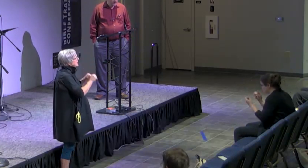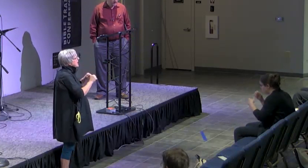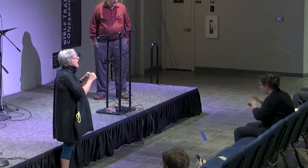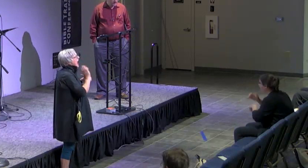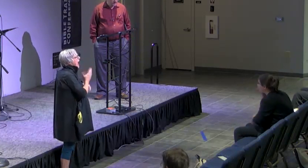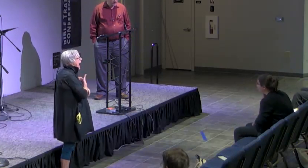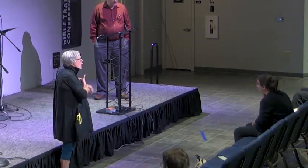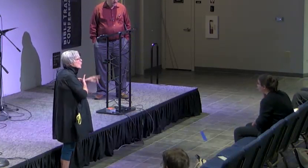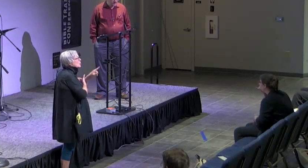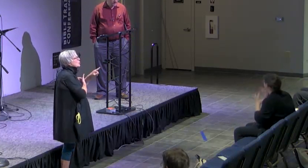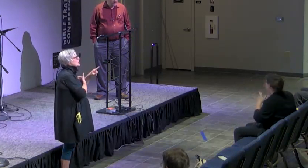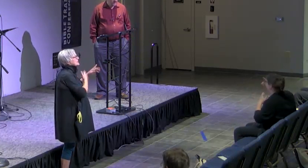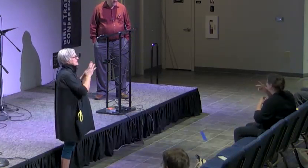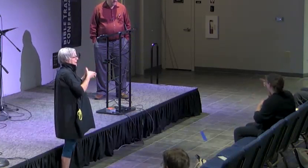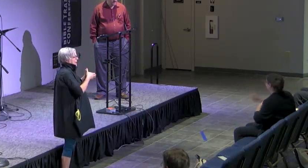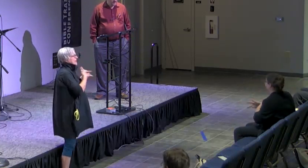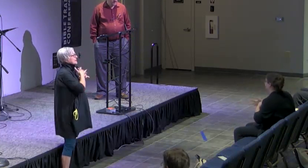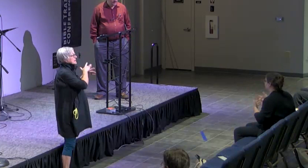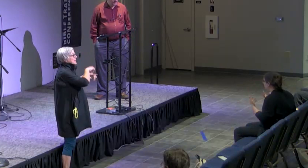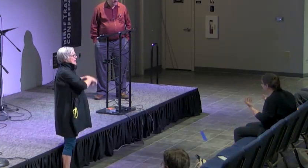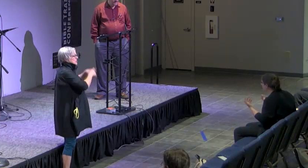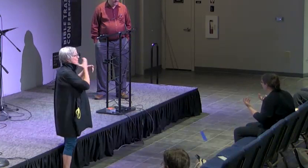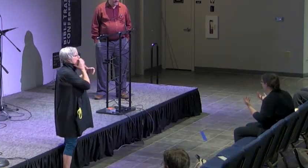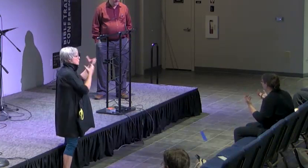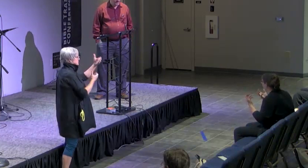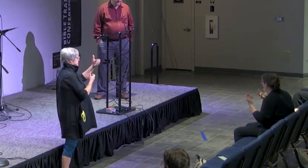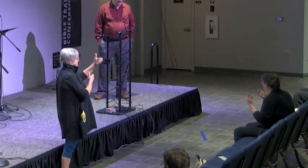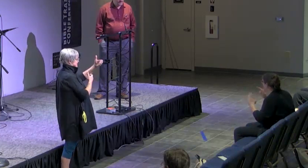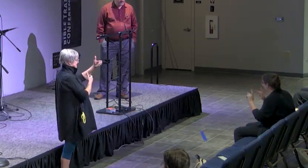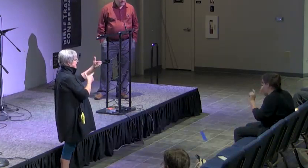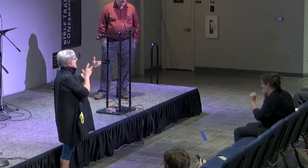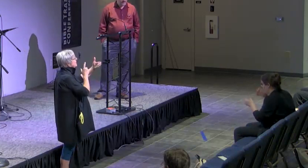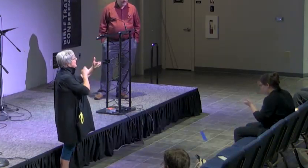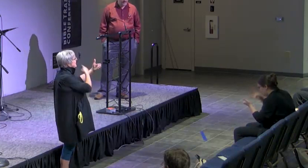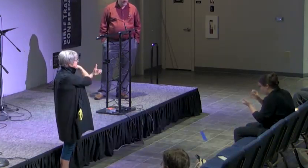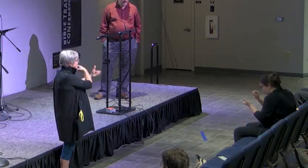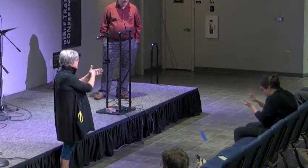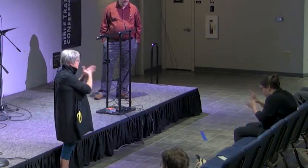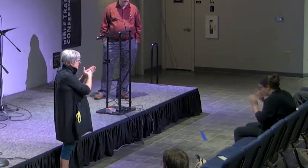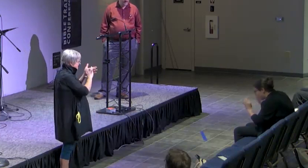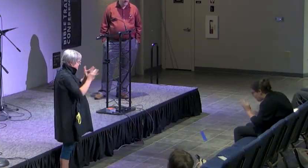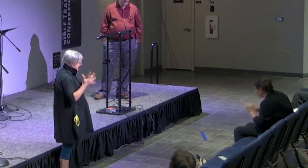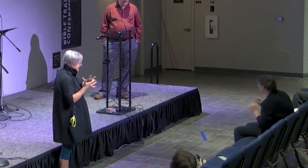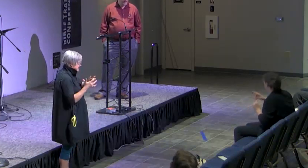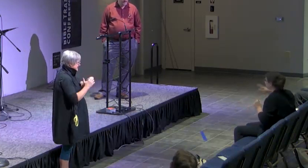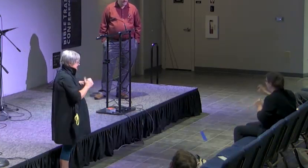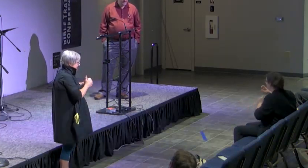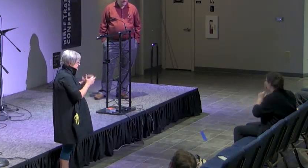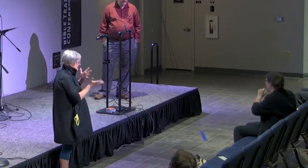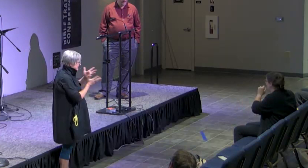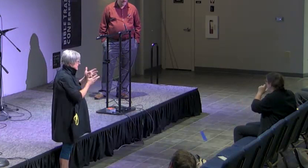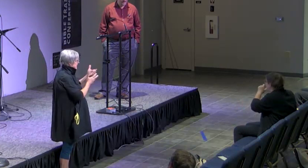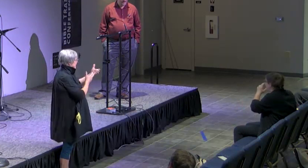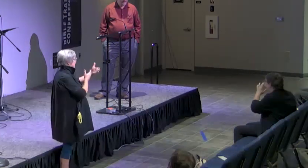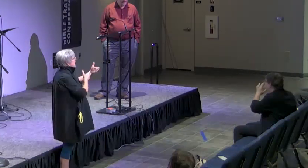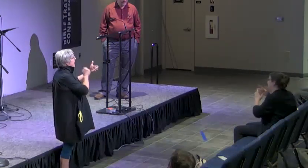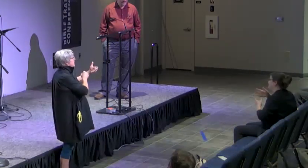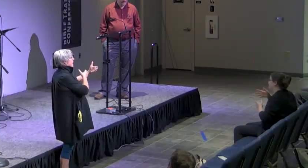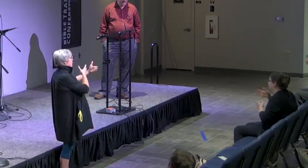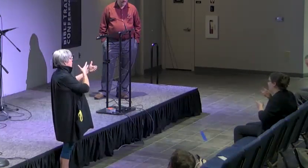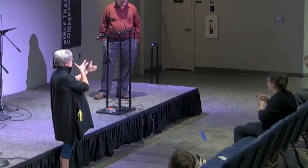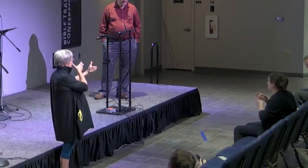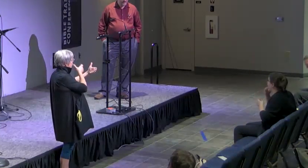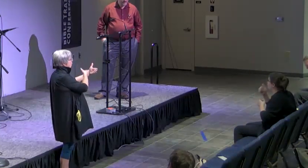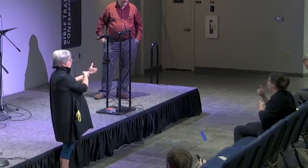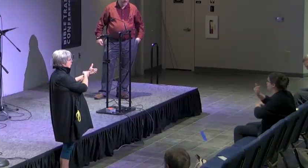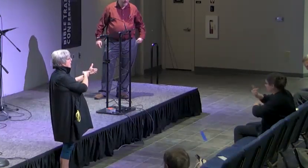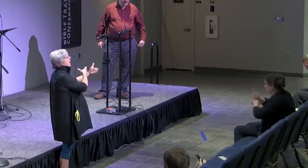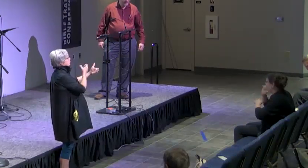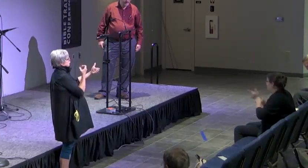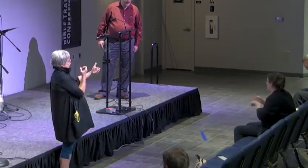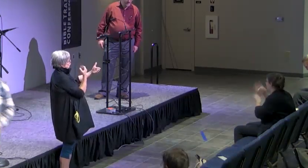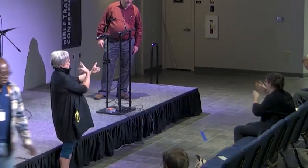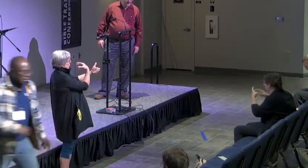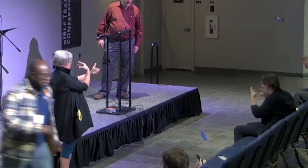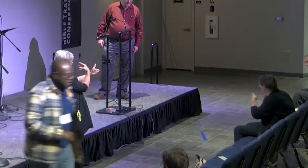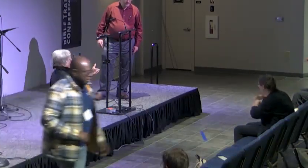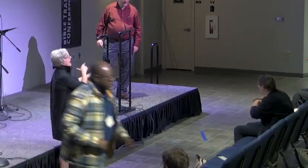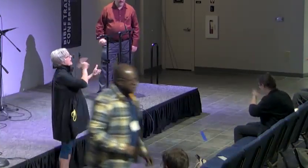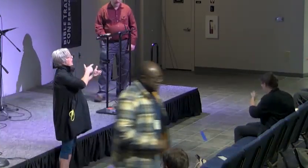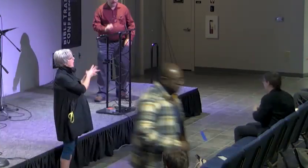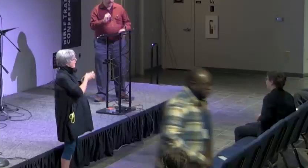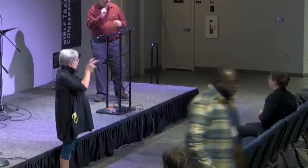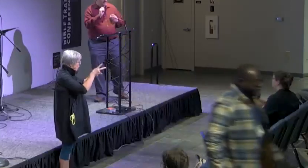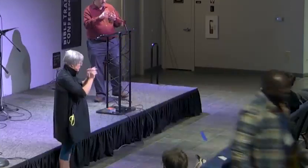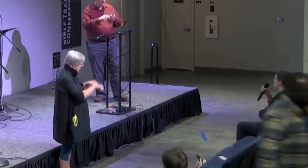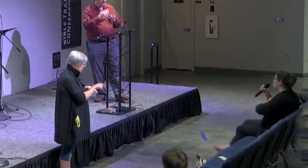So they didn't need internet to do that. Oh, they can actually have the soft wind. We love the And now later uploaded in the software.